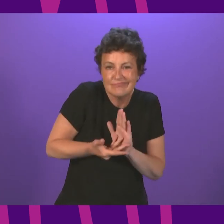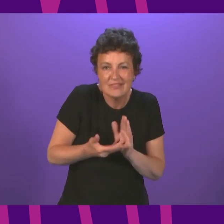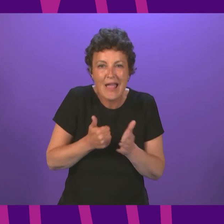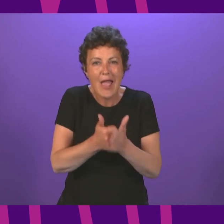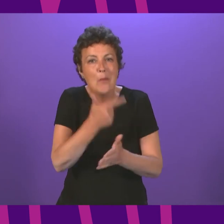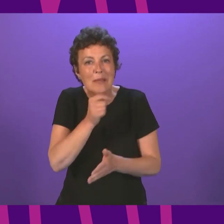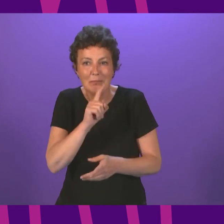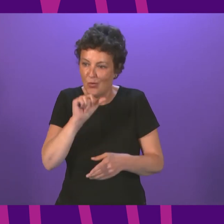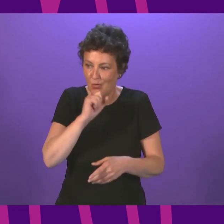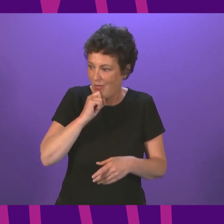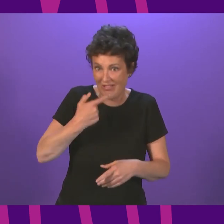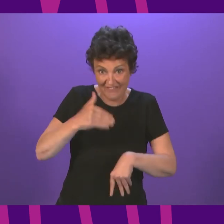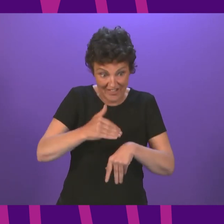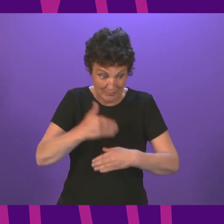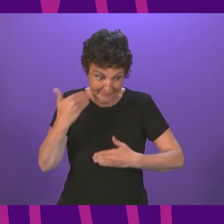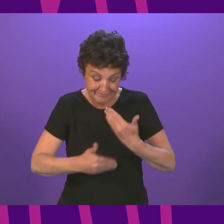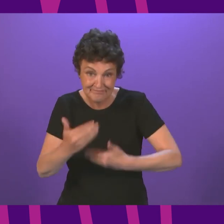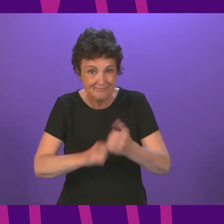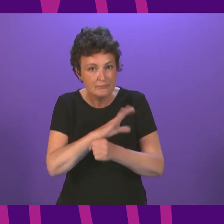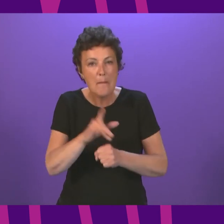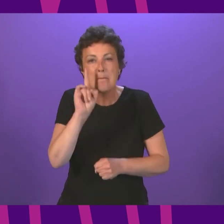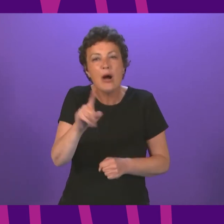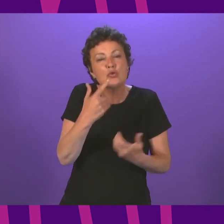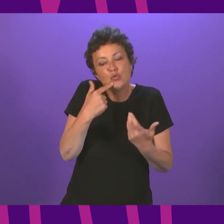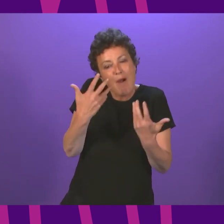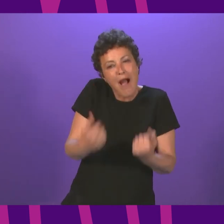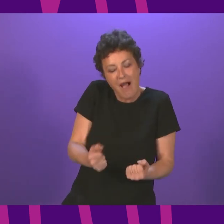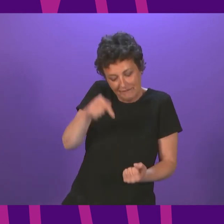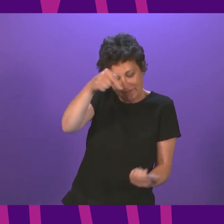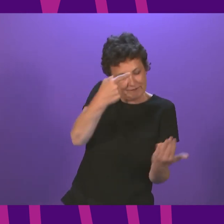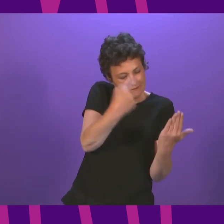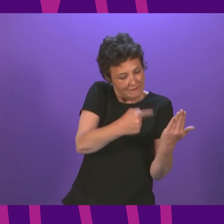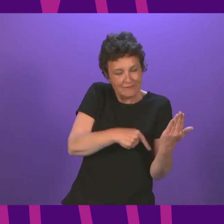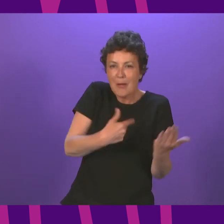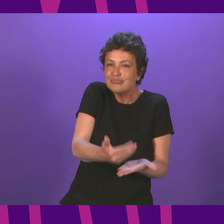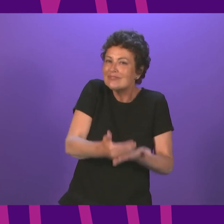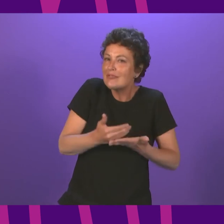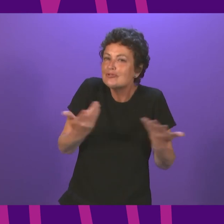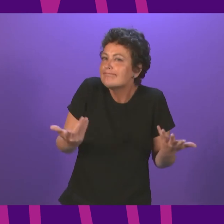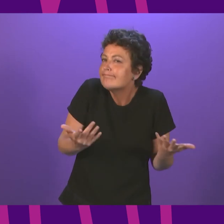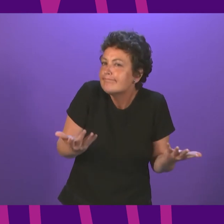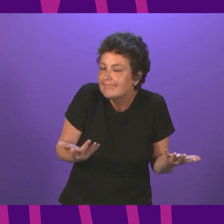with the evidence that SNP ministers state informs their decision making. One soft play